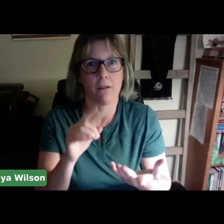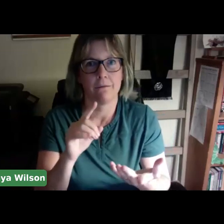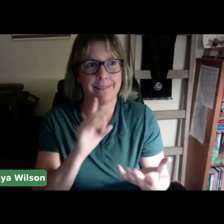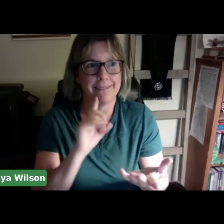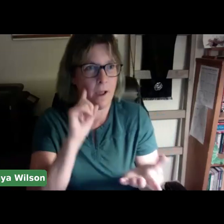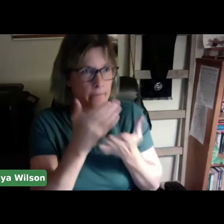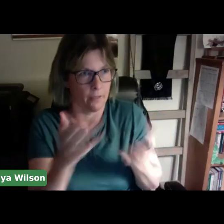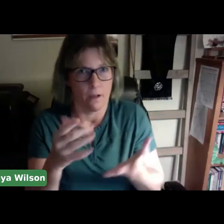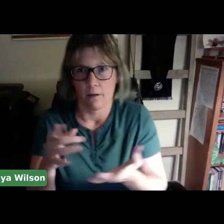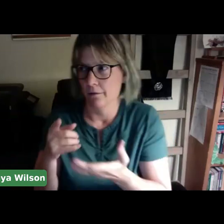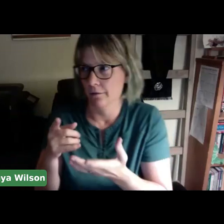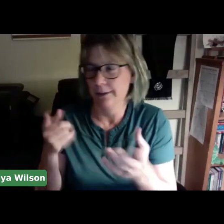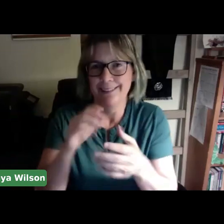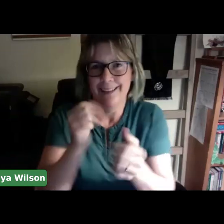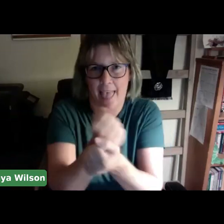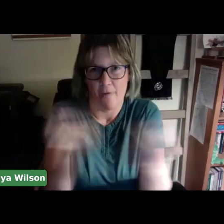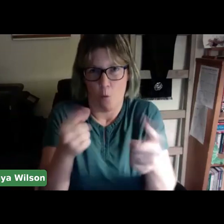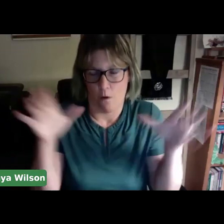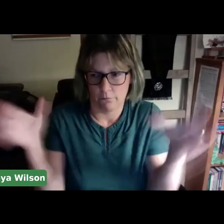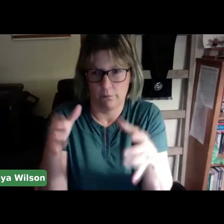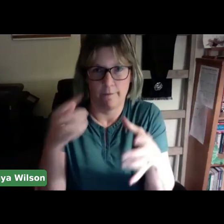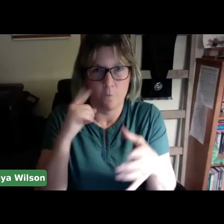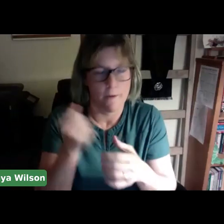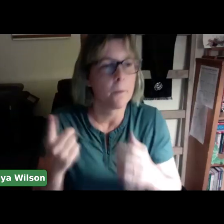around. We've been rock climbing for a number of years.